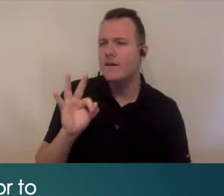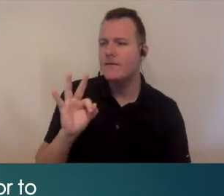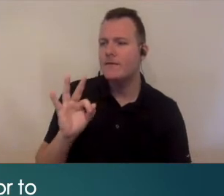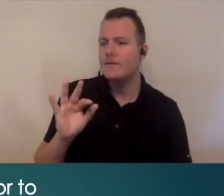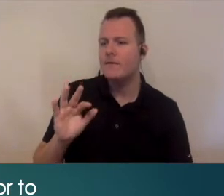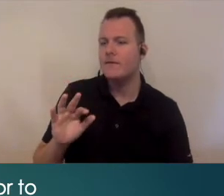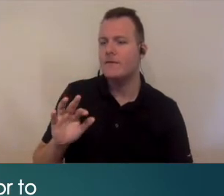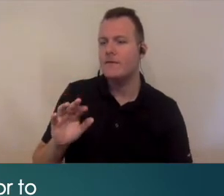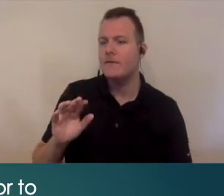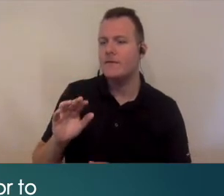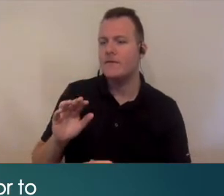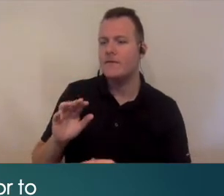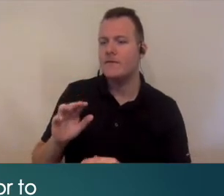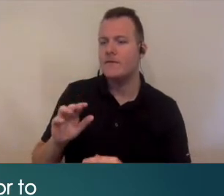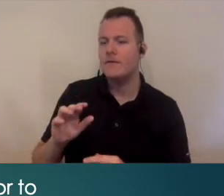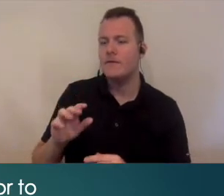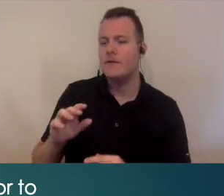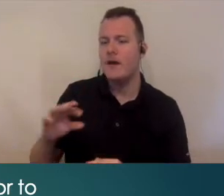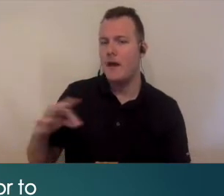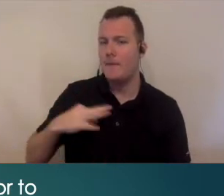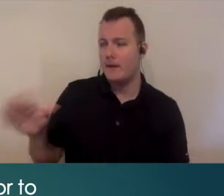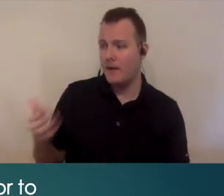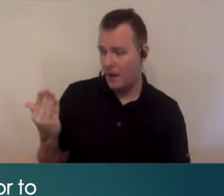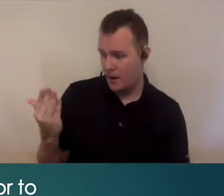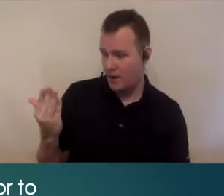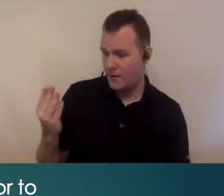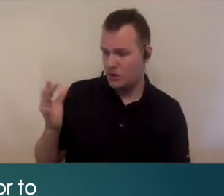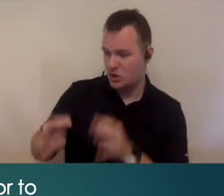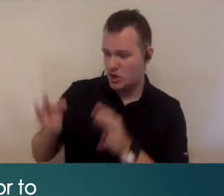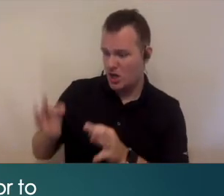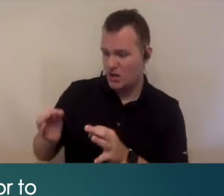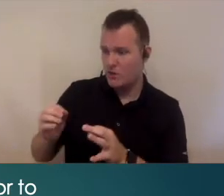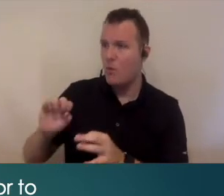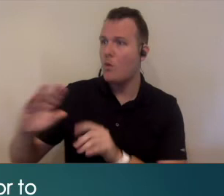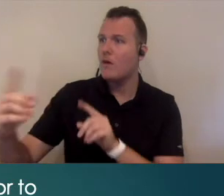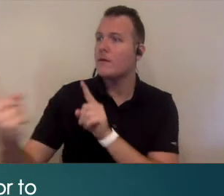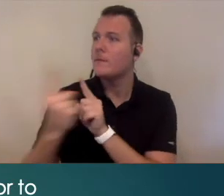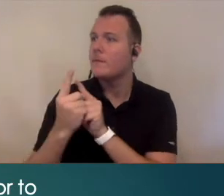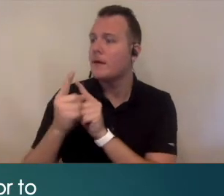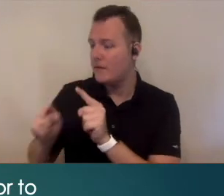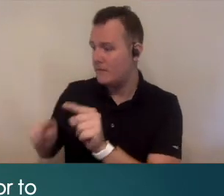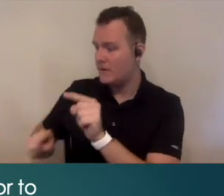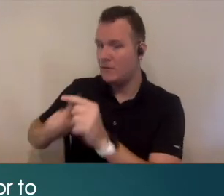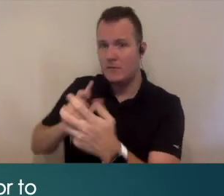in the interview as well, or am i judging her paper application,